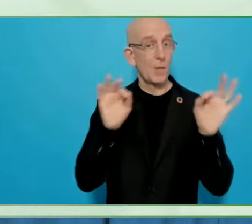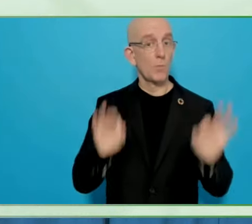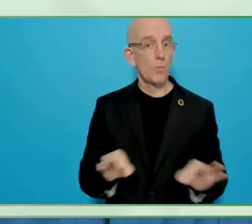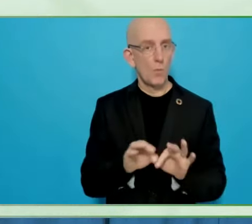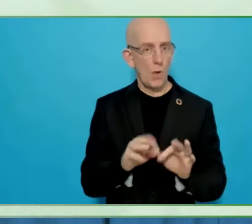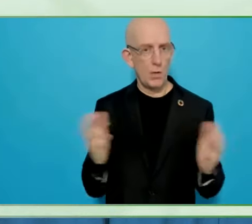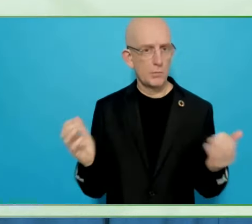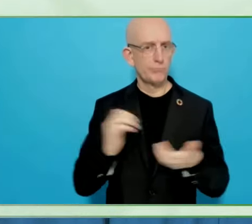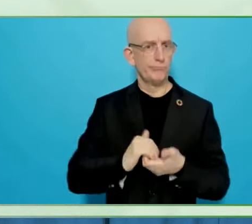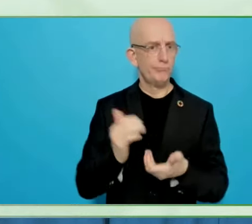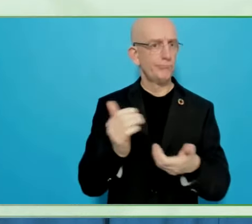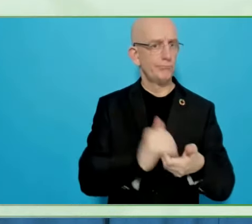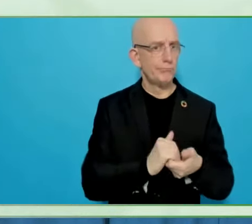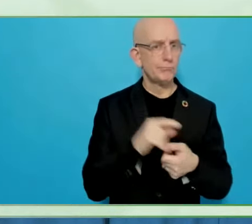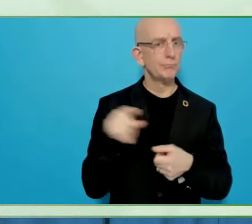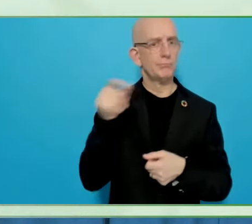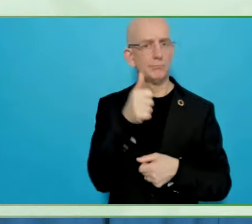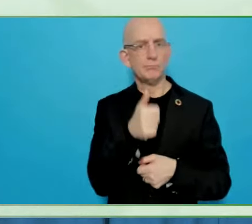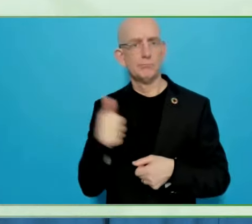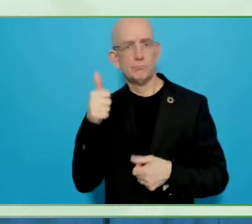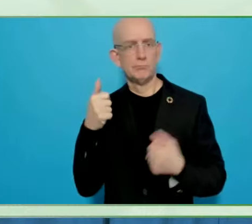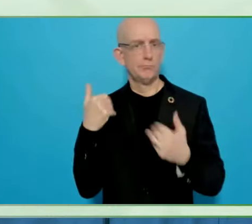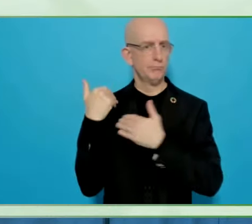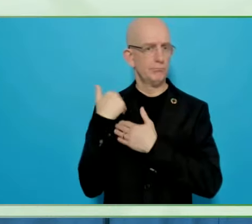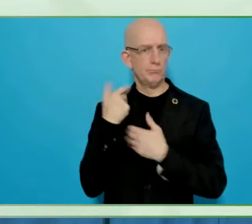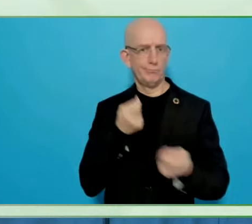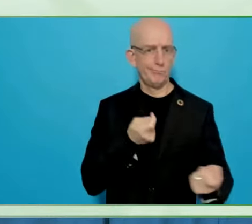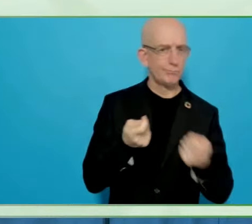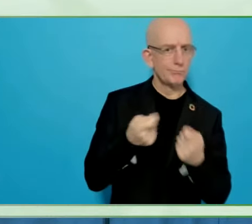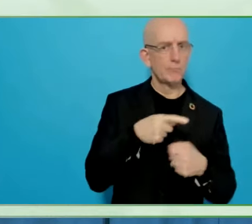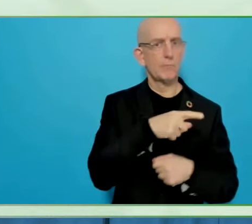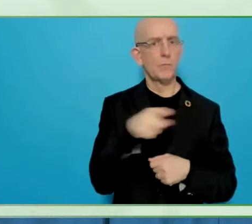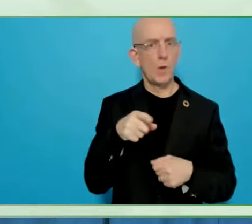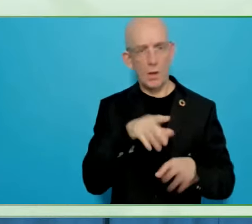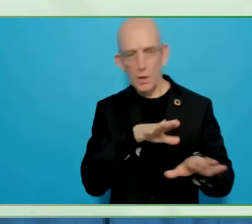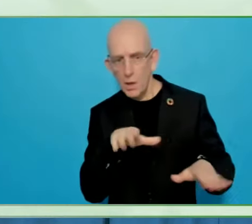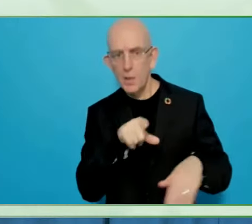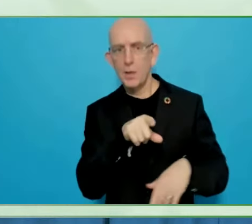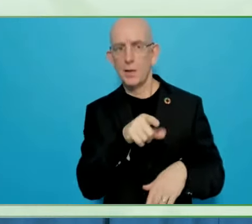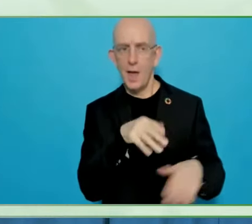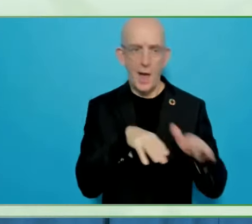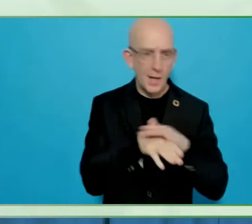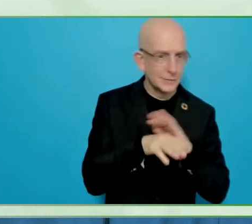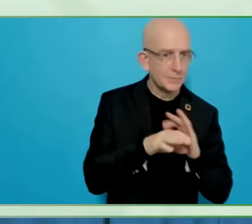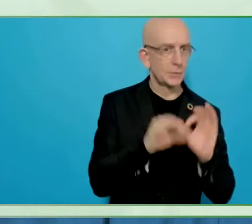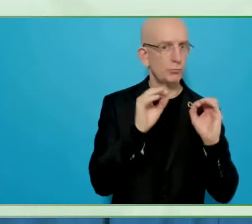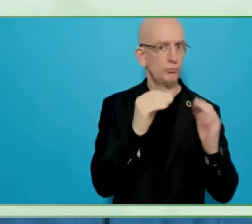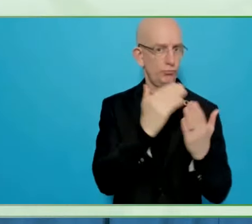and standards aiming to facilitate implementation of EU law.